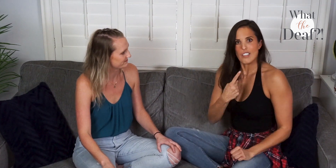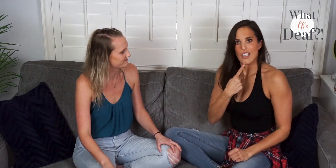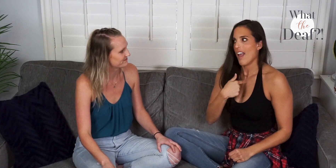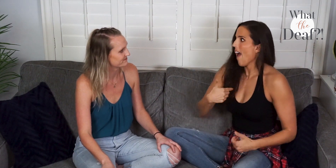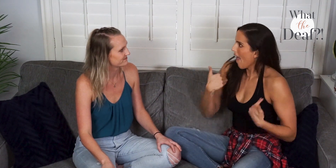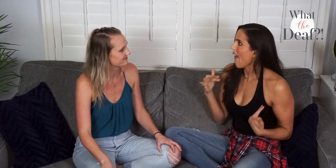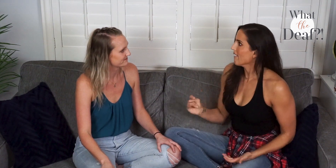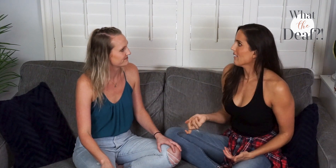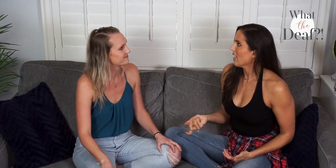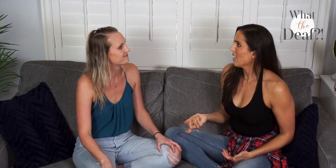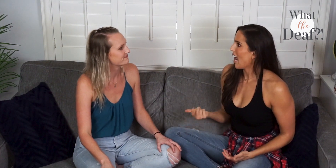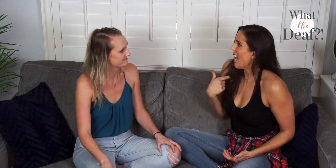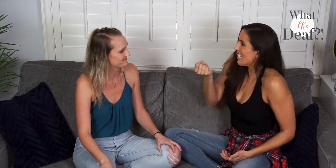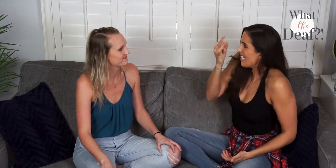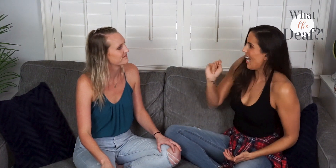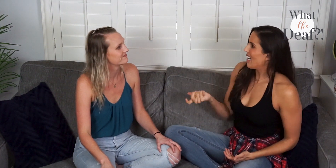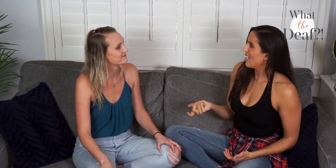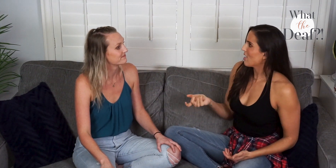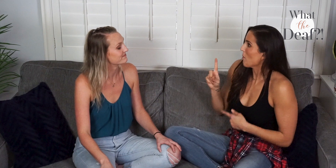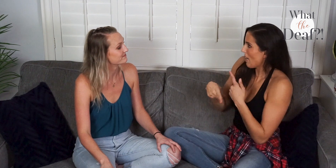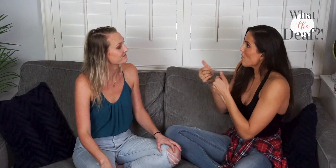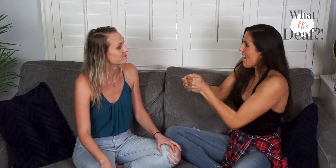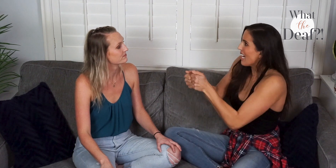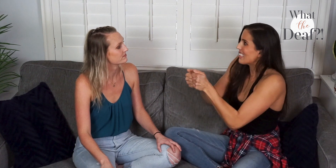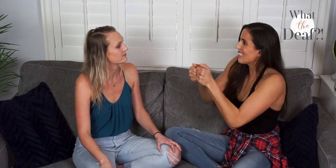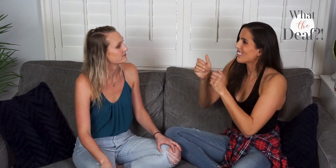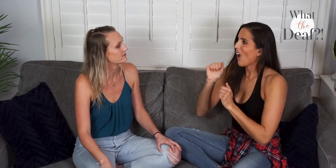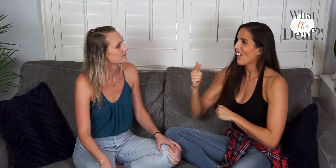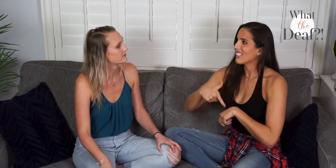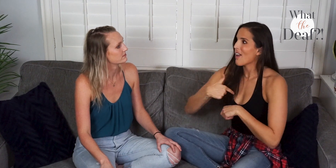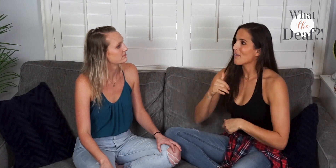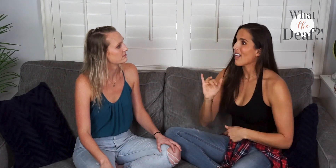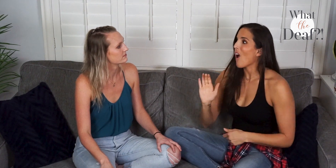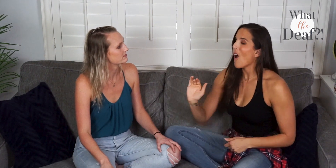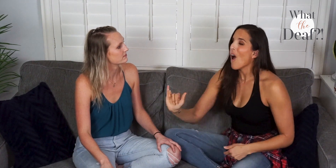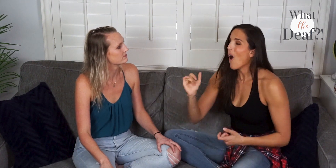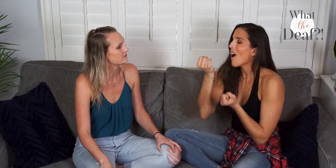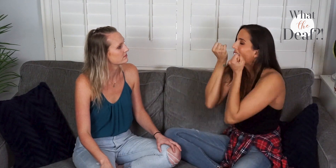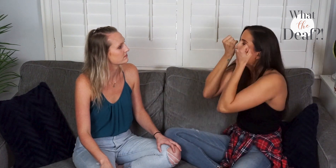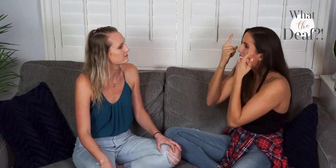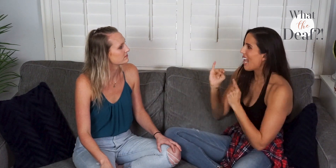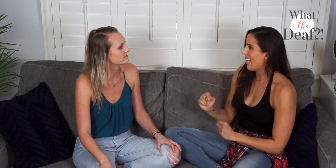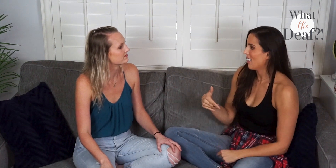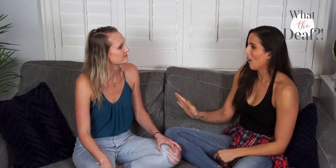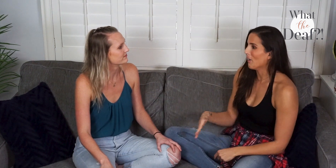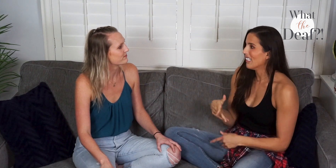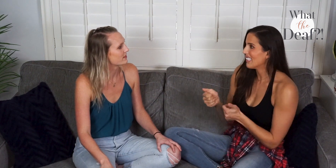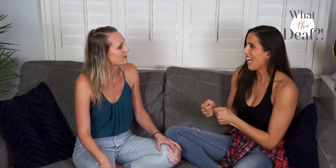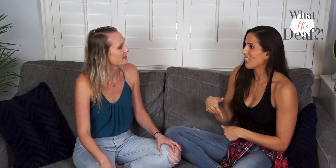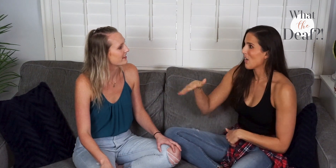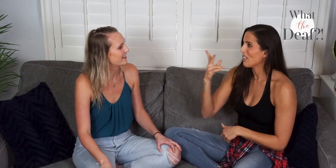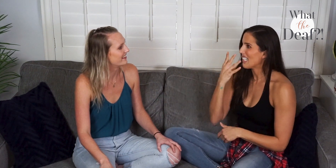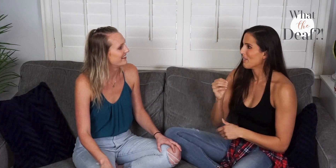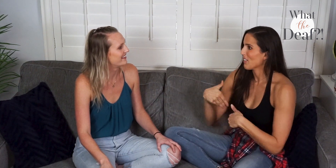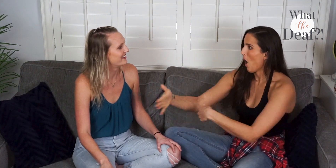I can safely say that I have it. I get it. So when you're texting your boyfriend all the time, I'm like, "Oh, okay. I get it. Go text, text away.